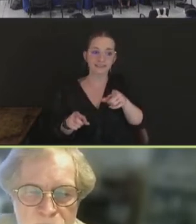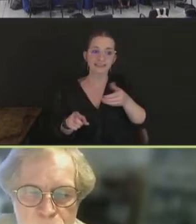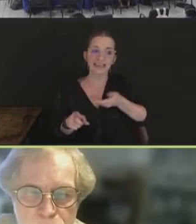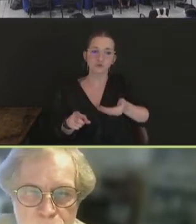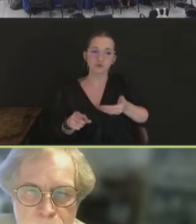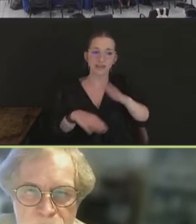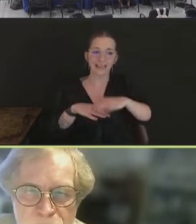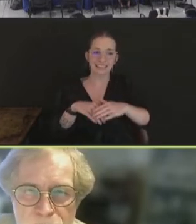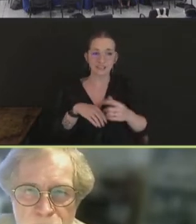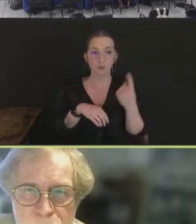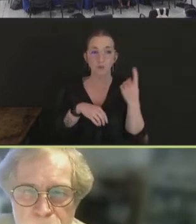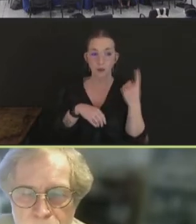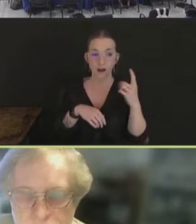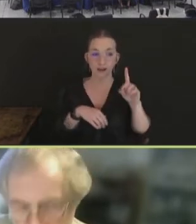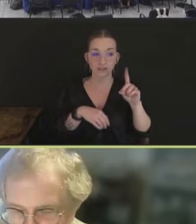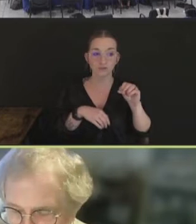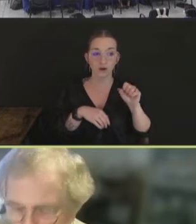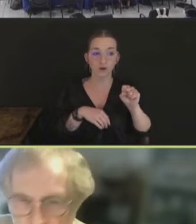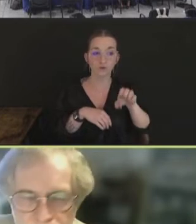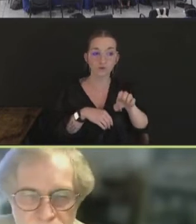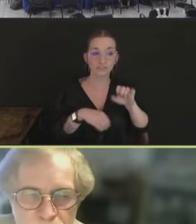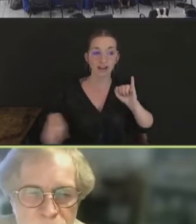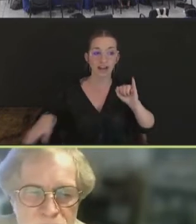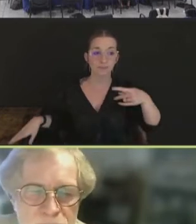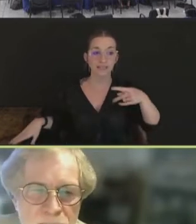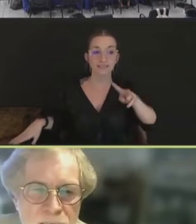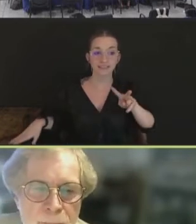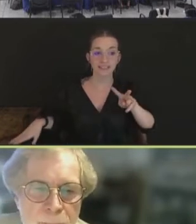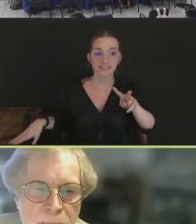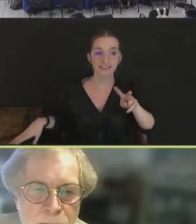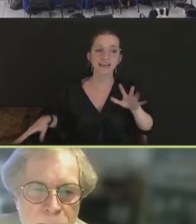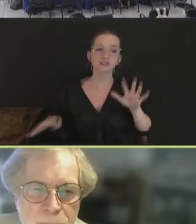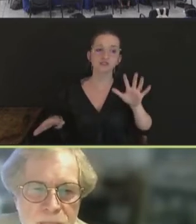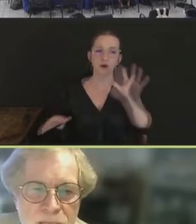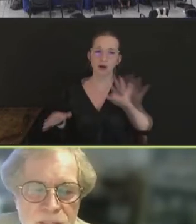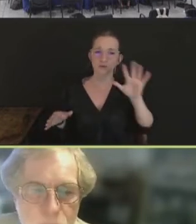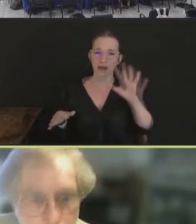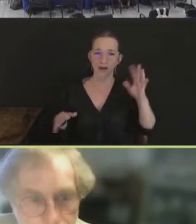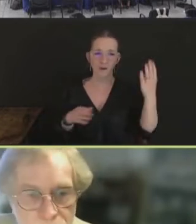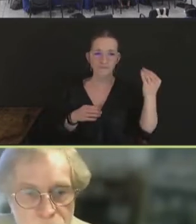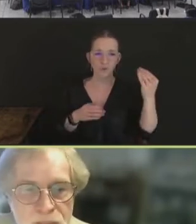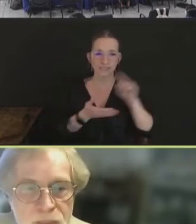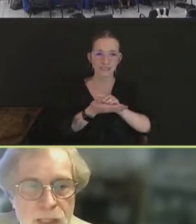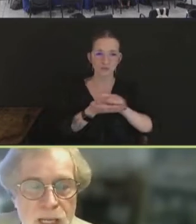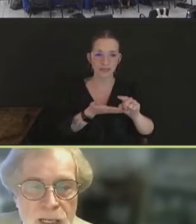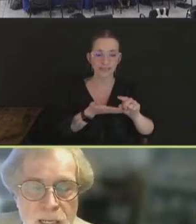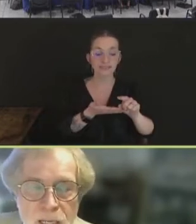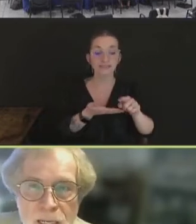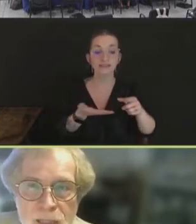routine immunization and predominantly at 14 weeks. There were problems with supply.